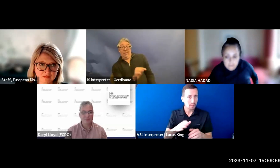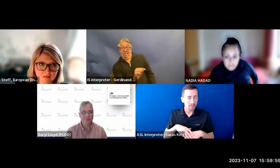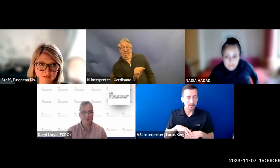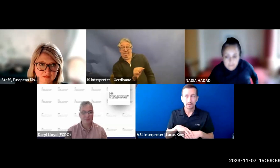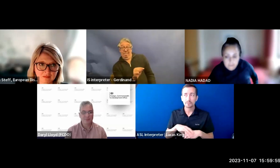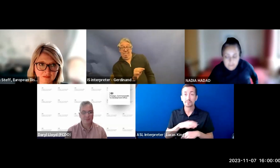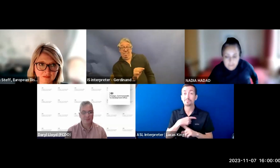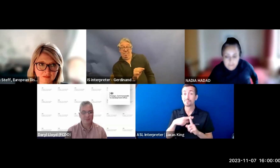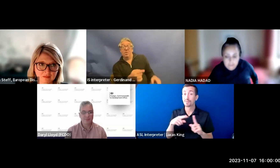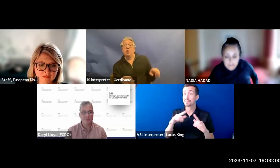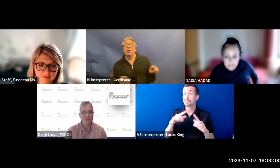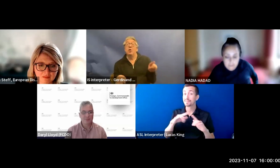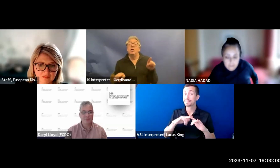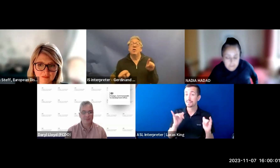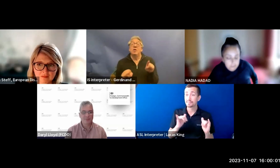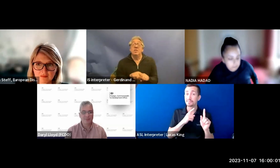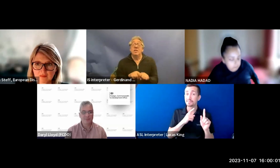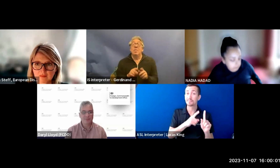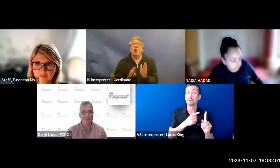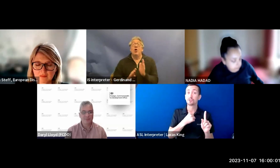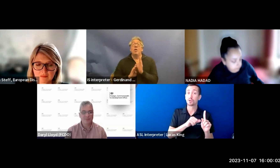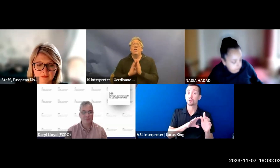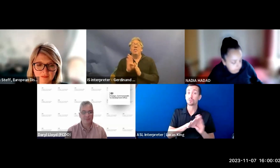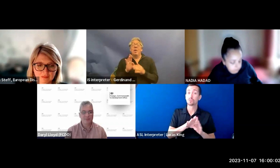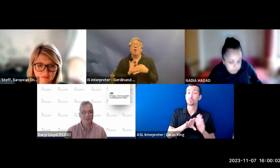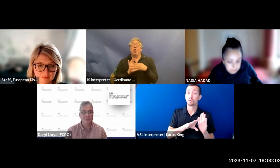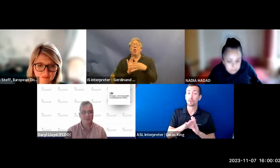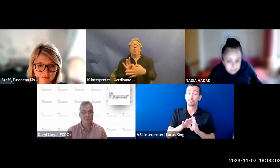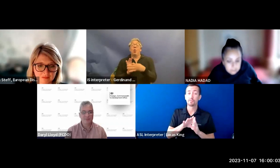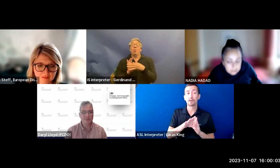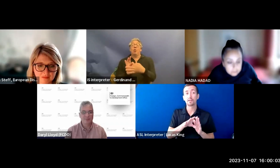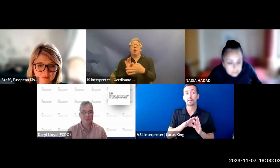towards developing cooperation too in the different barriers.